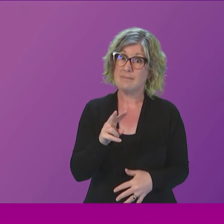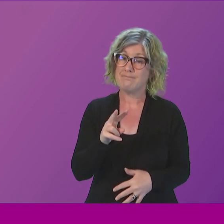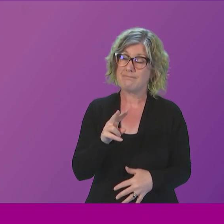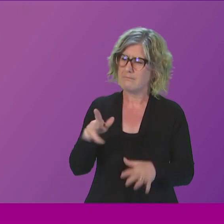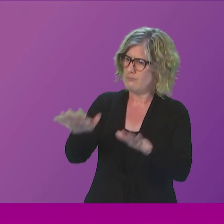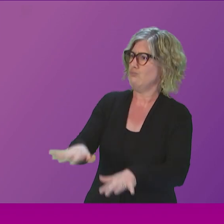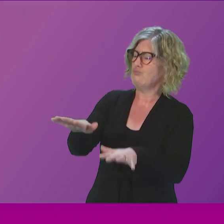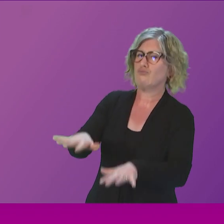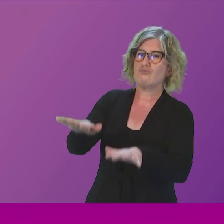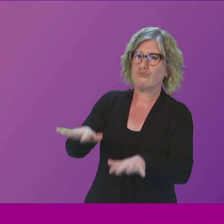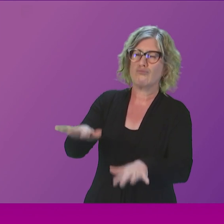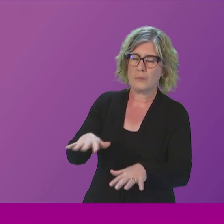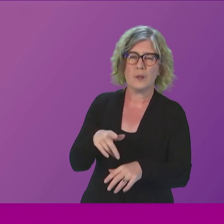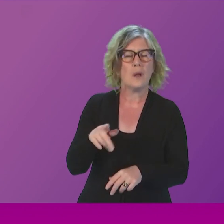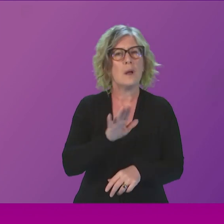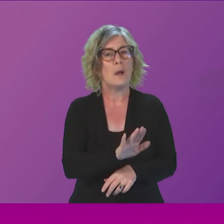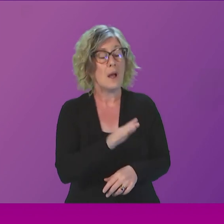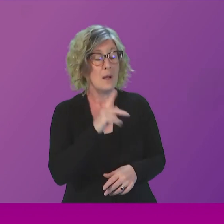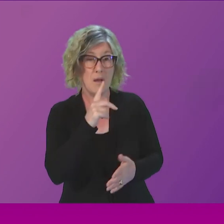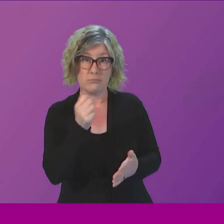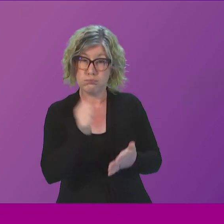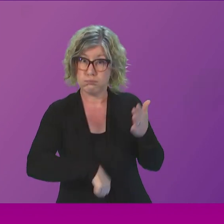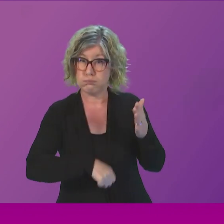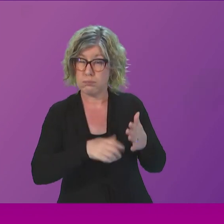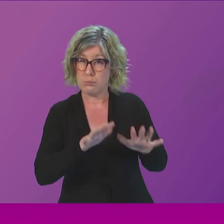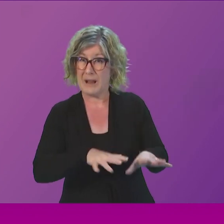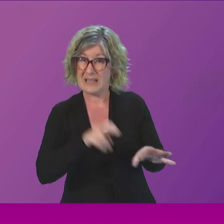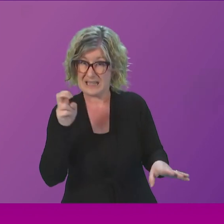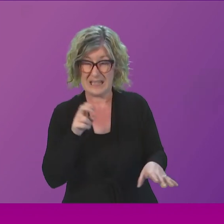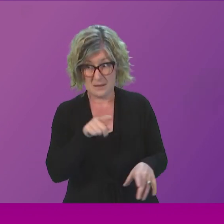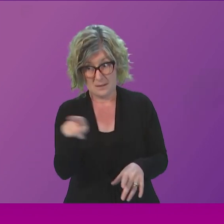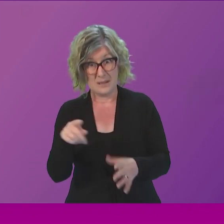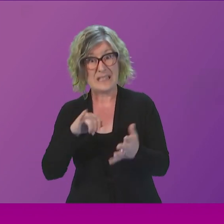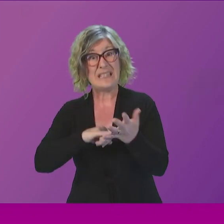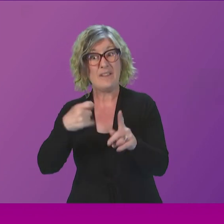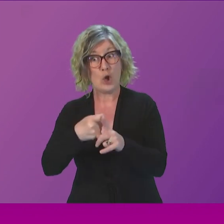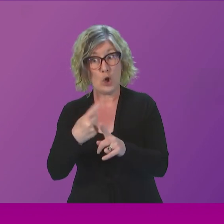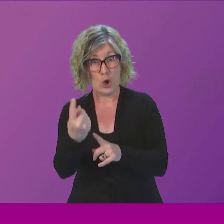The hard Brexit that has been imposed by Stephen Kerr and his colleagues has not helped with